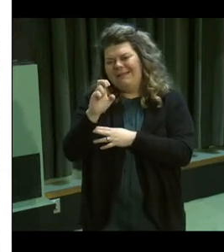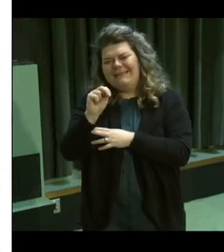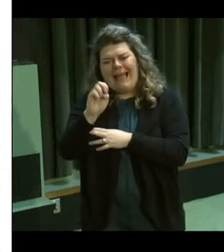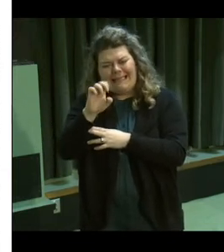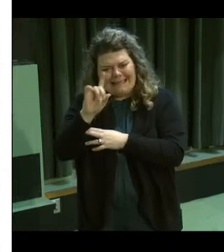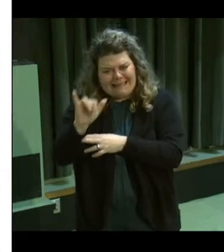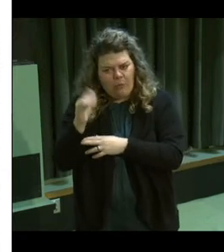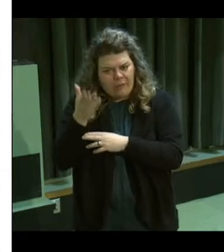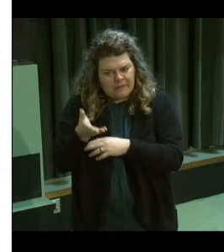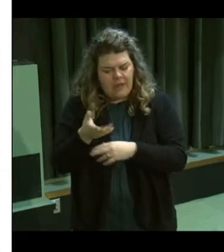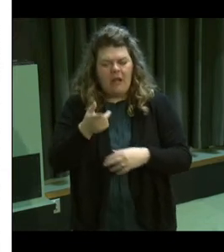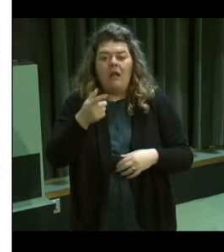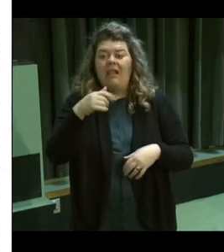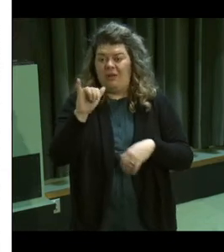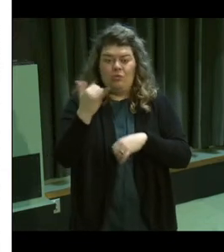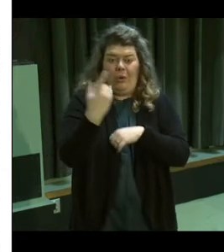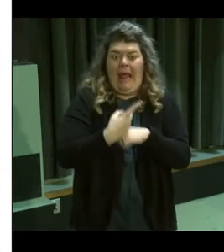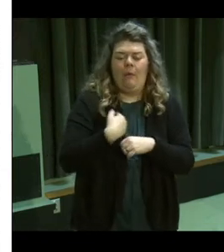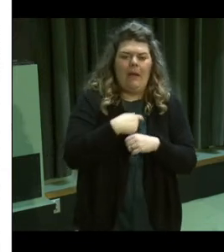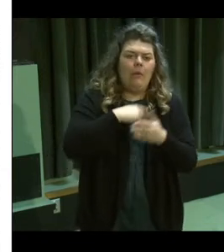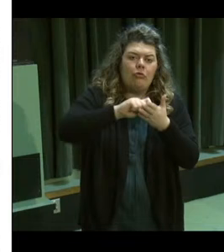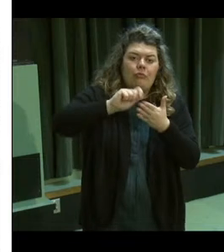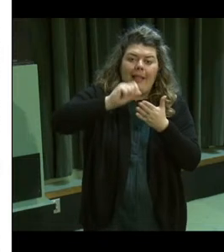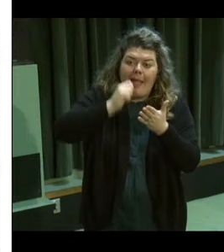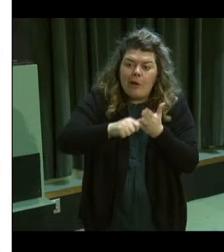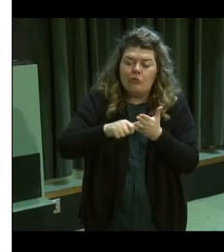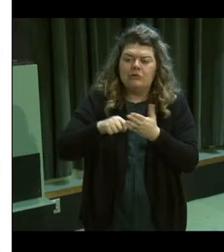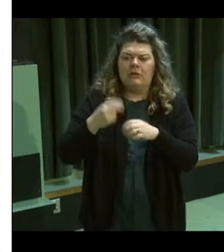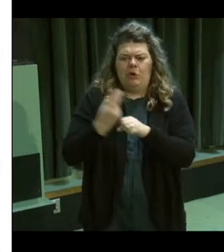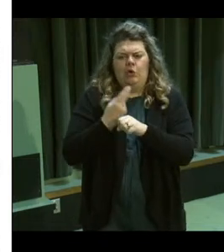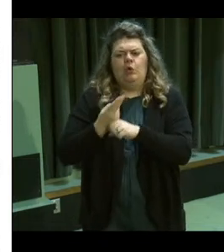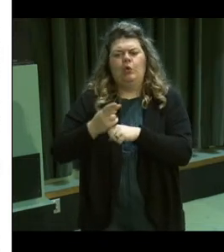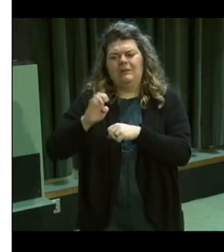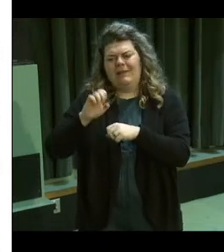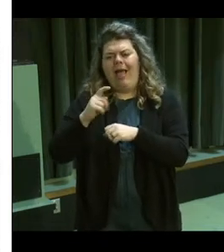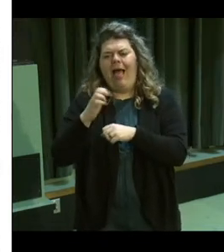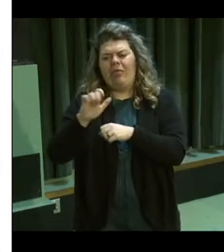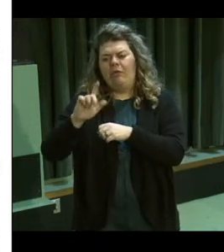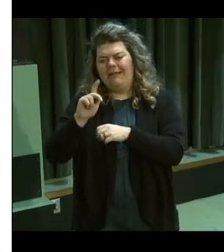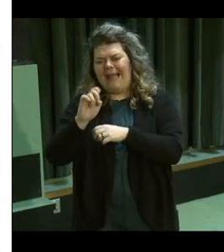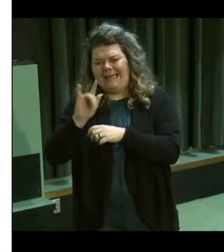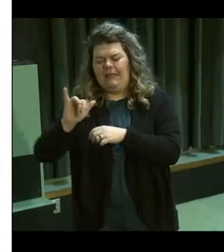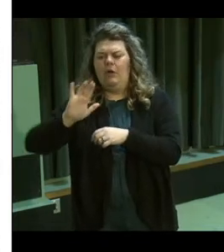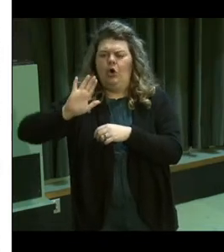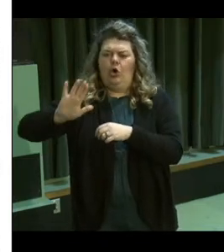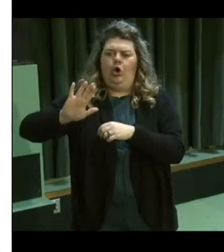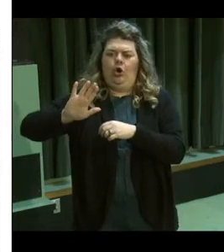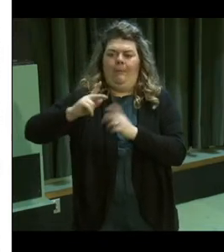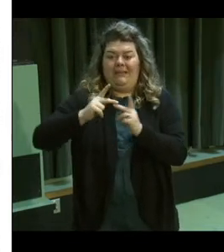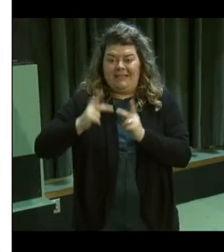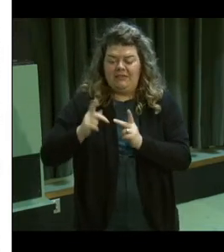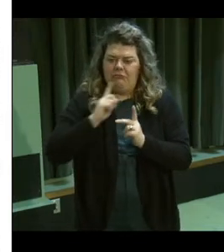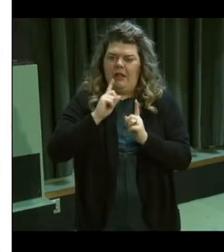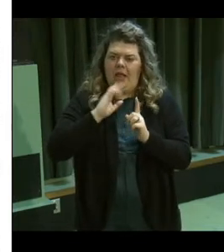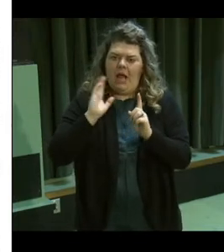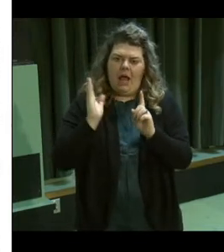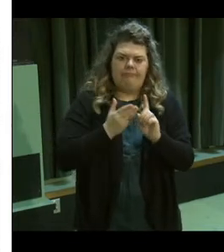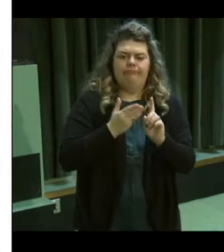and time again, I mean, even today will write letters and use